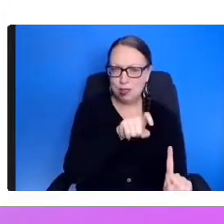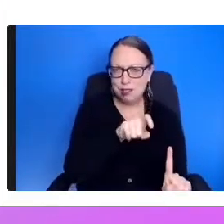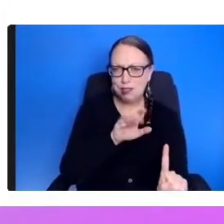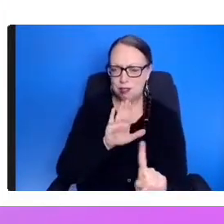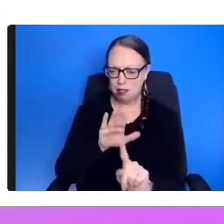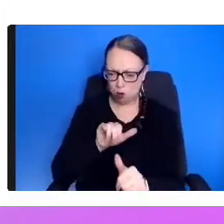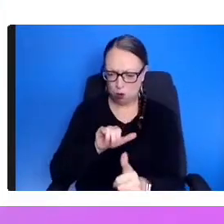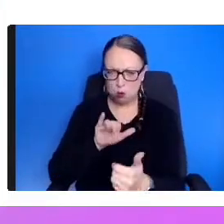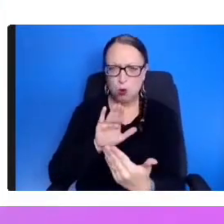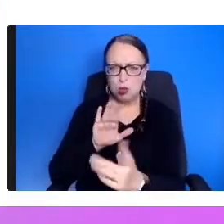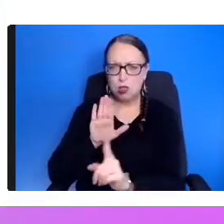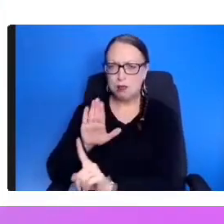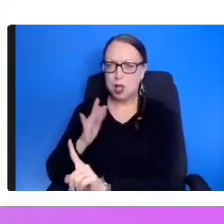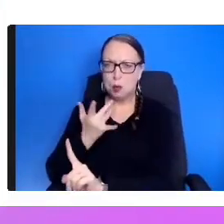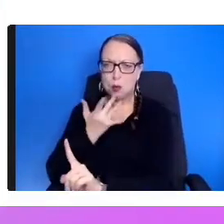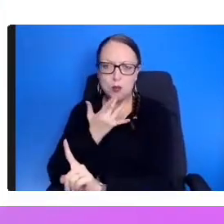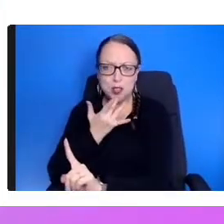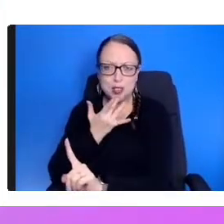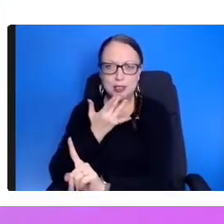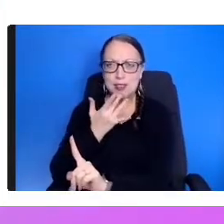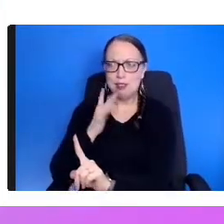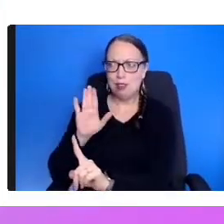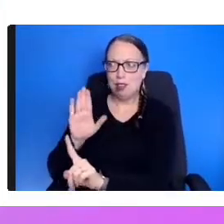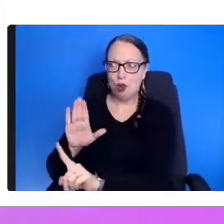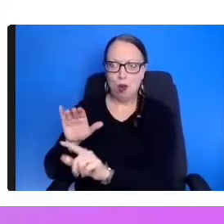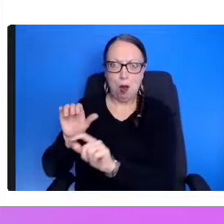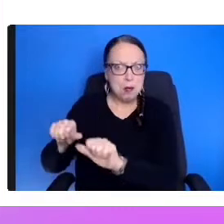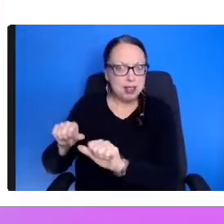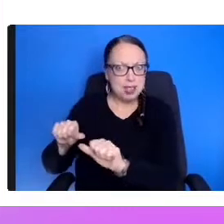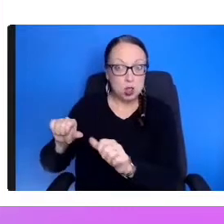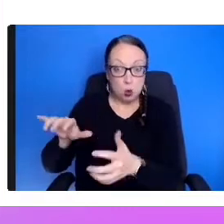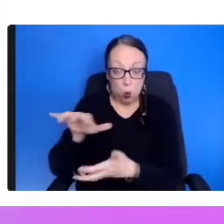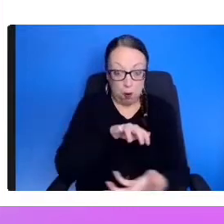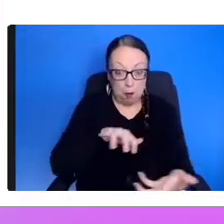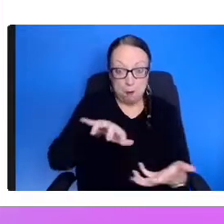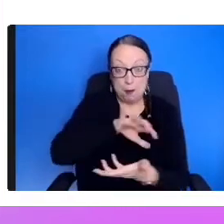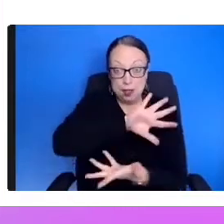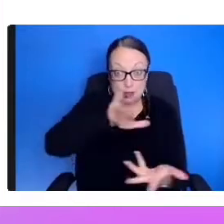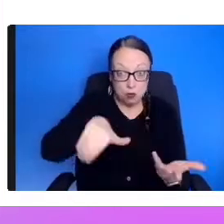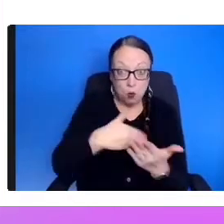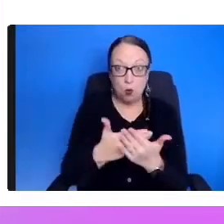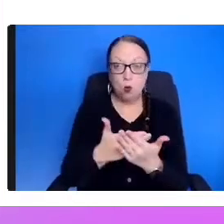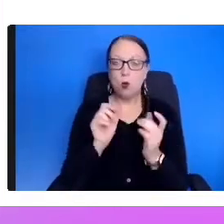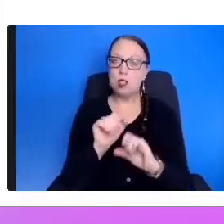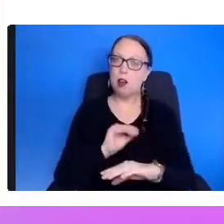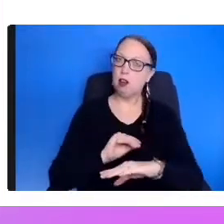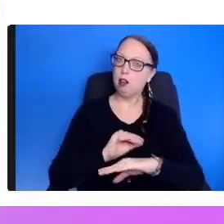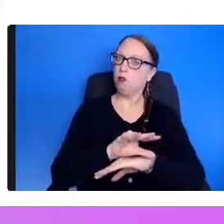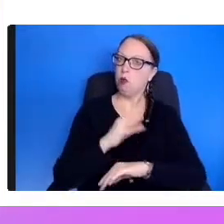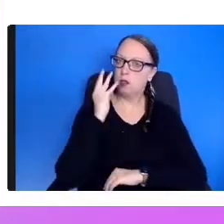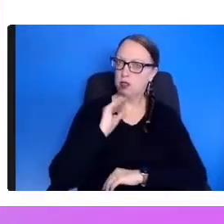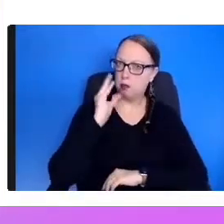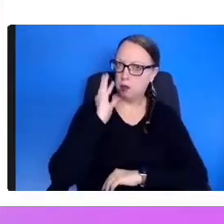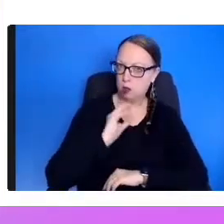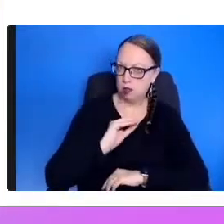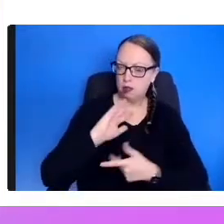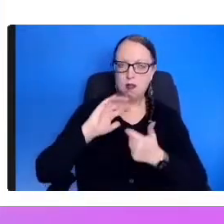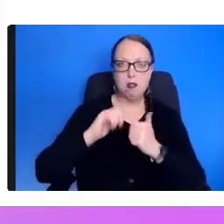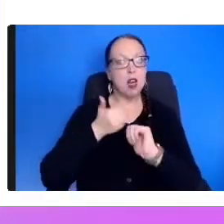their preferences or their abilities and the combination of these can really influence the experience and how that influences business value.